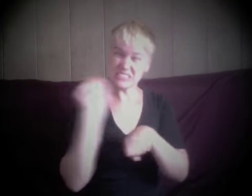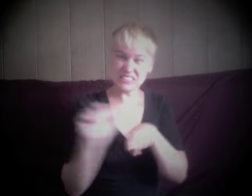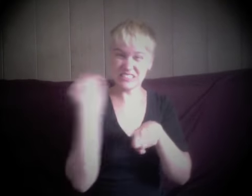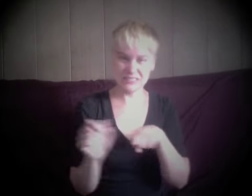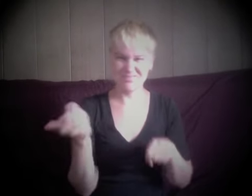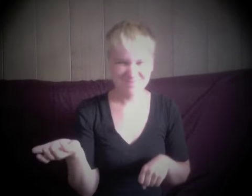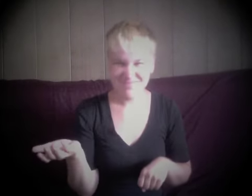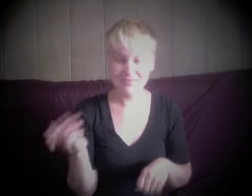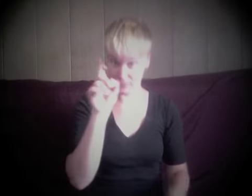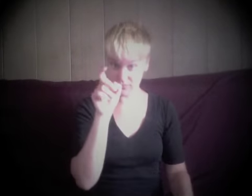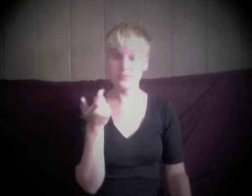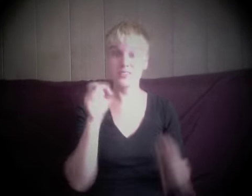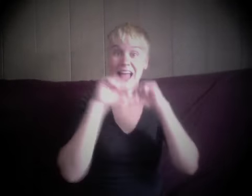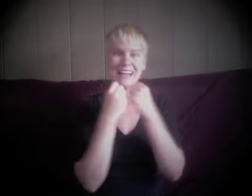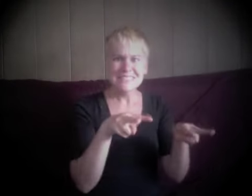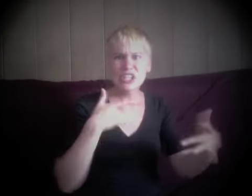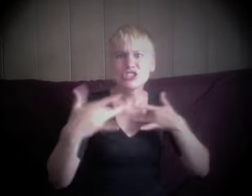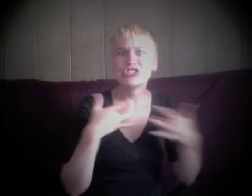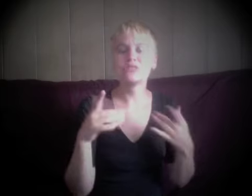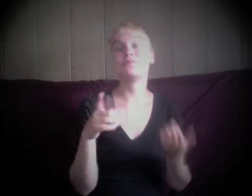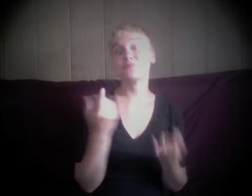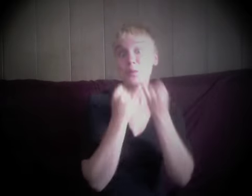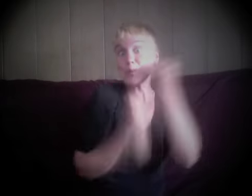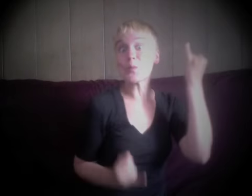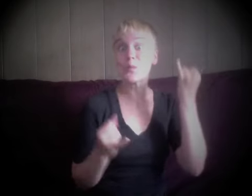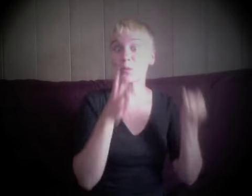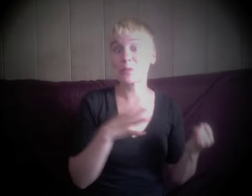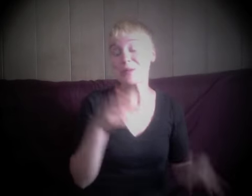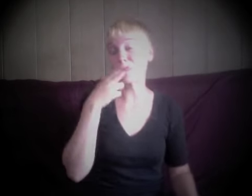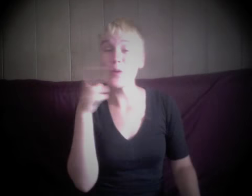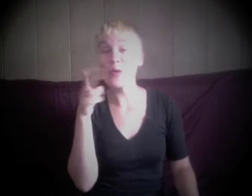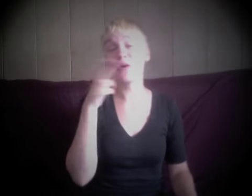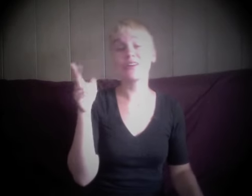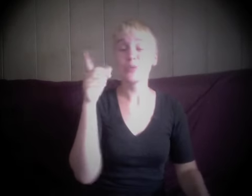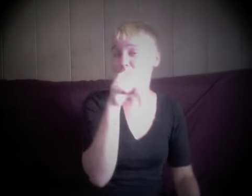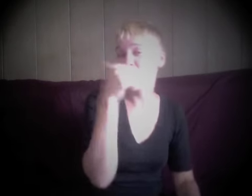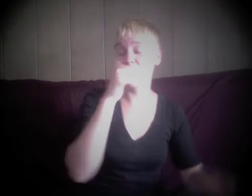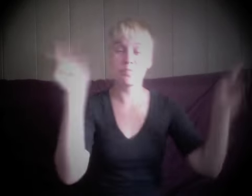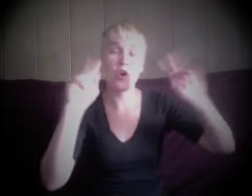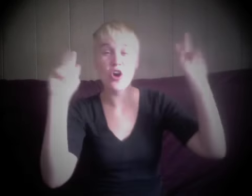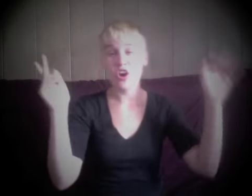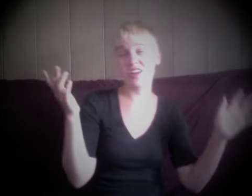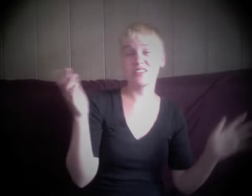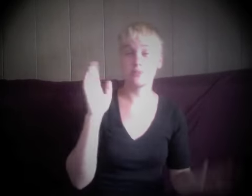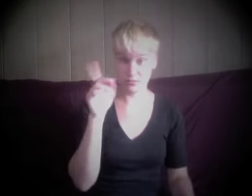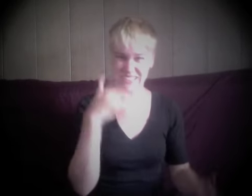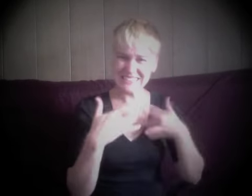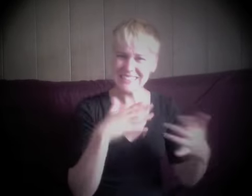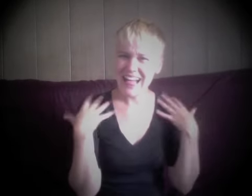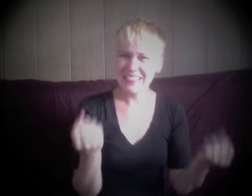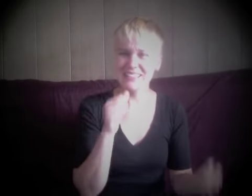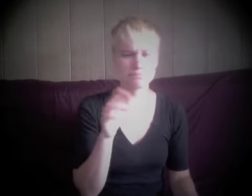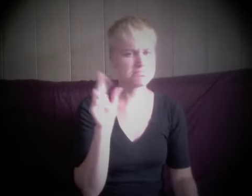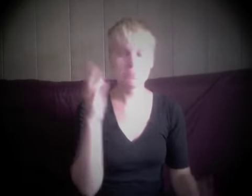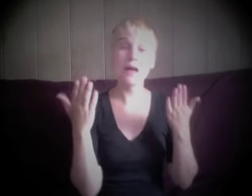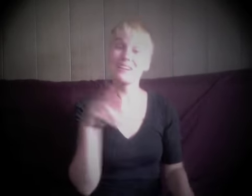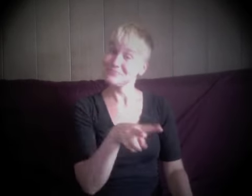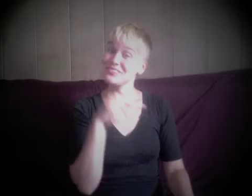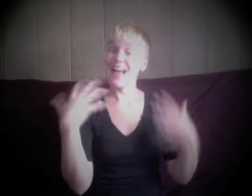Fat people have to work double hard to prove those things. It's not right. She doesn't see people dogging on a skinny girl with a coffee in her hand and does coke at night in a club.